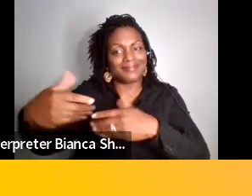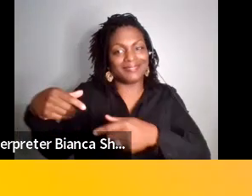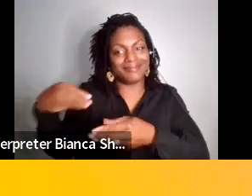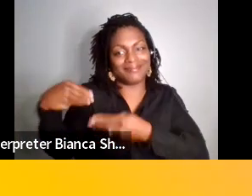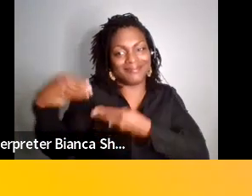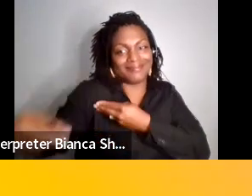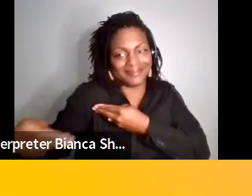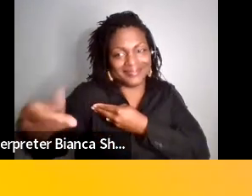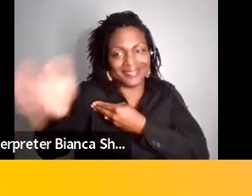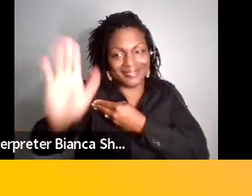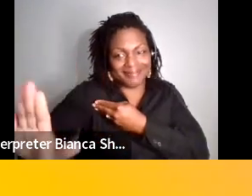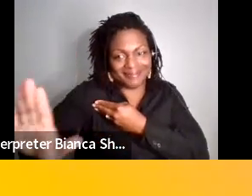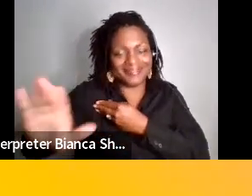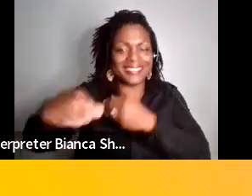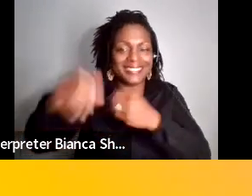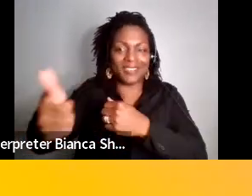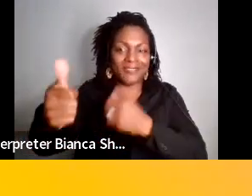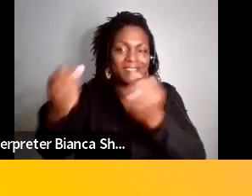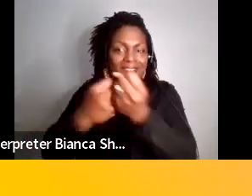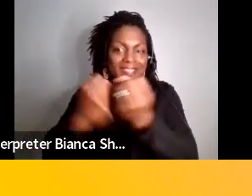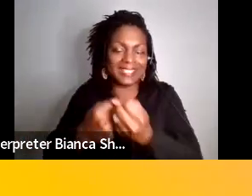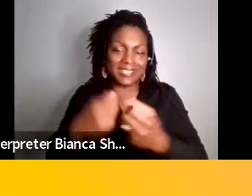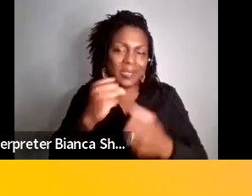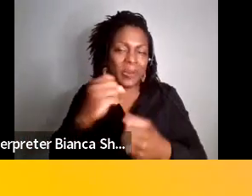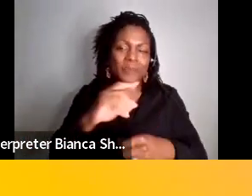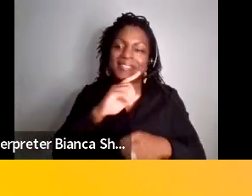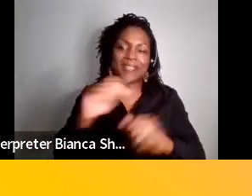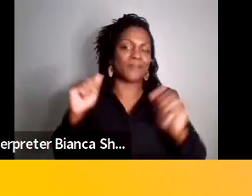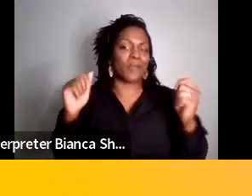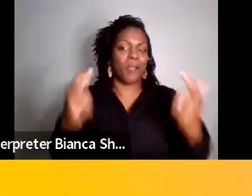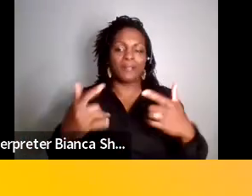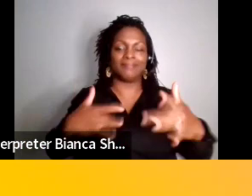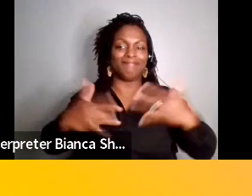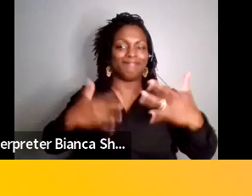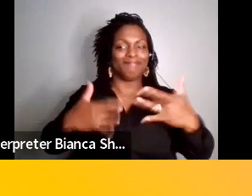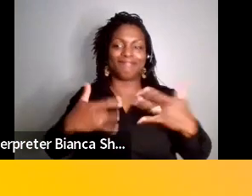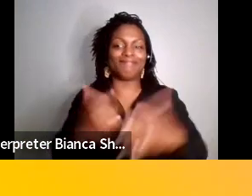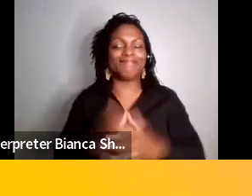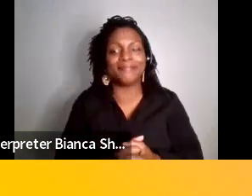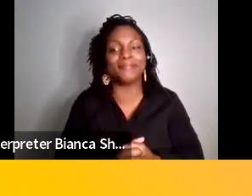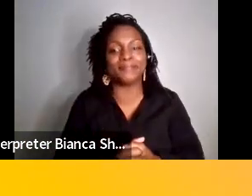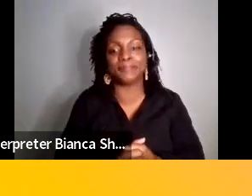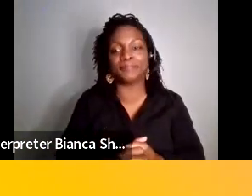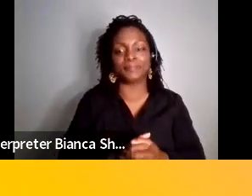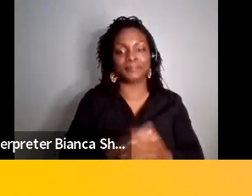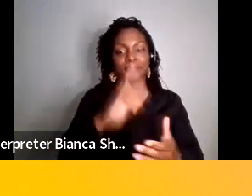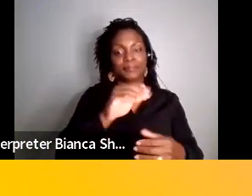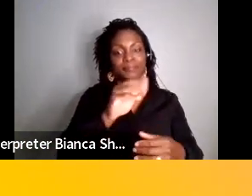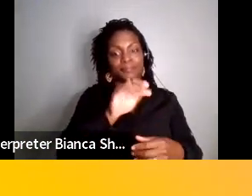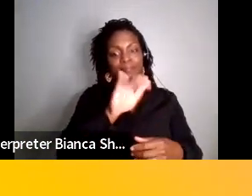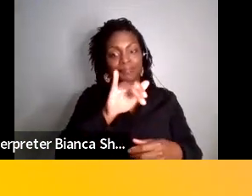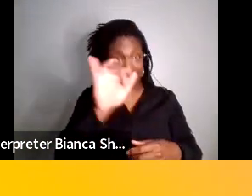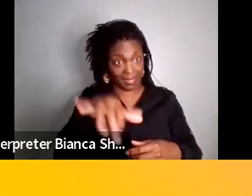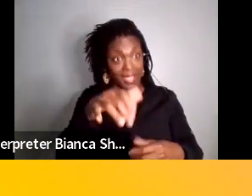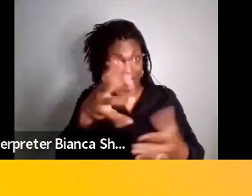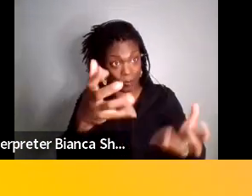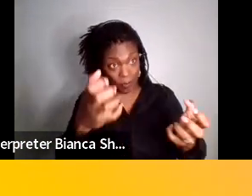So it's. it's all exciting Bambi, the Governor's office of disability. There's wanna thank you.